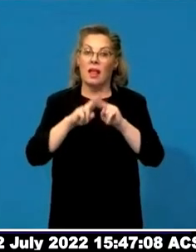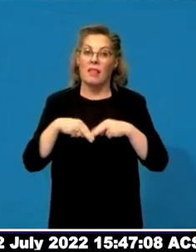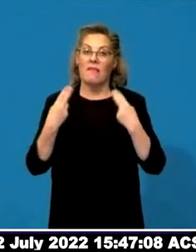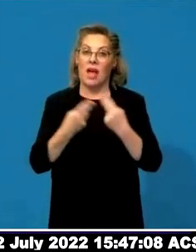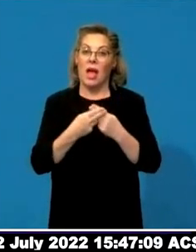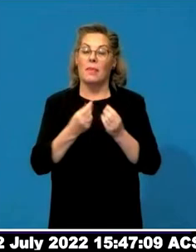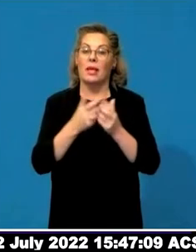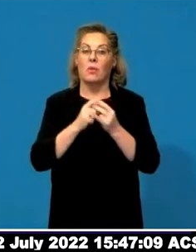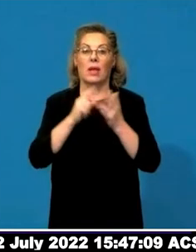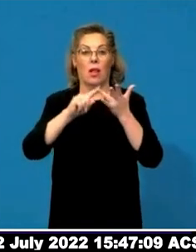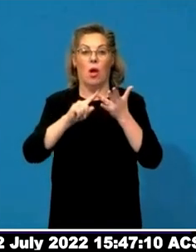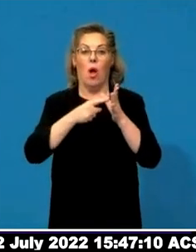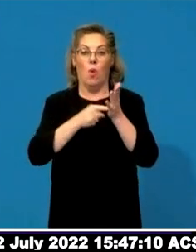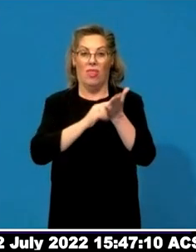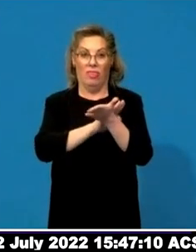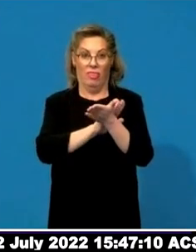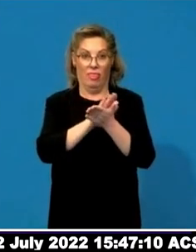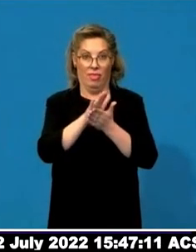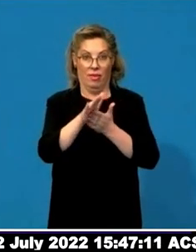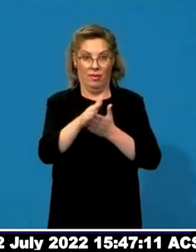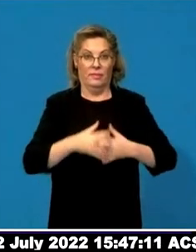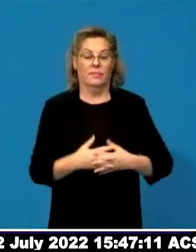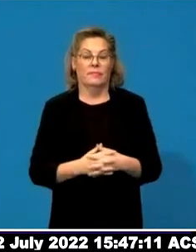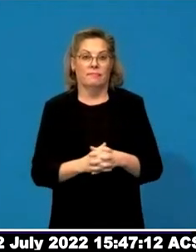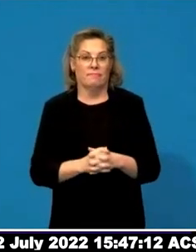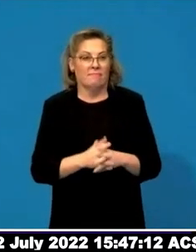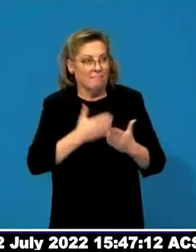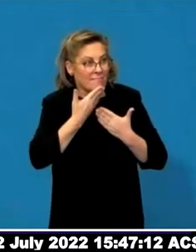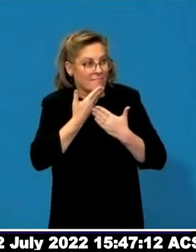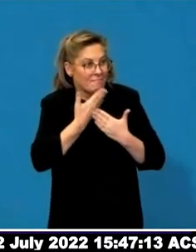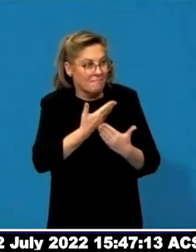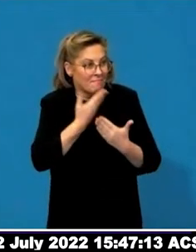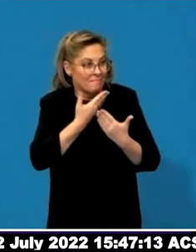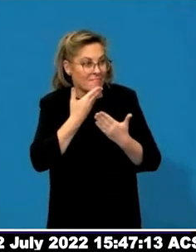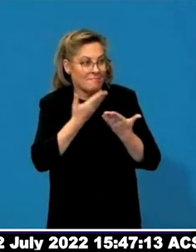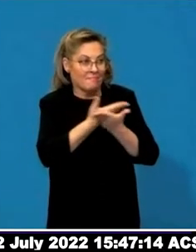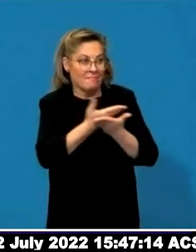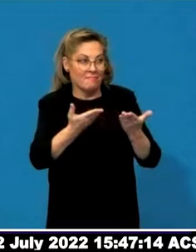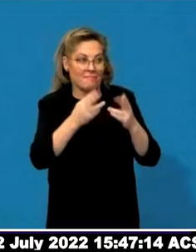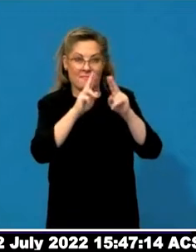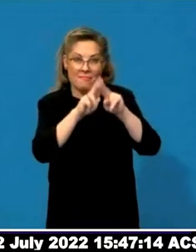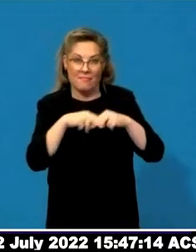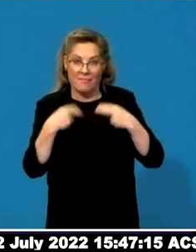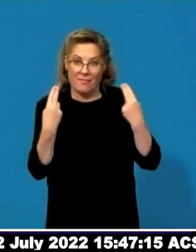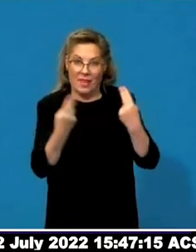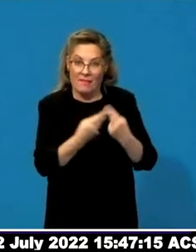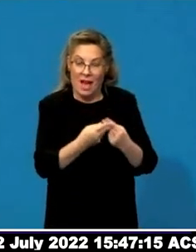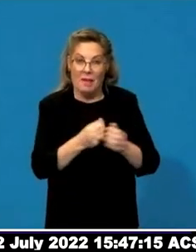Thank you very much to the entire family for coming to the Royal Commission remotely.